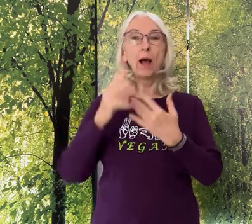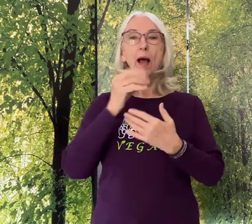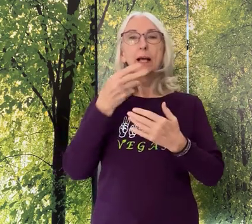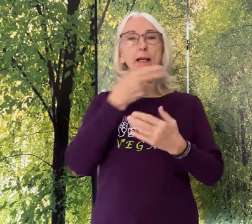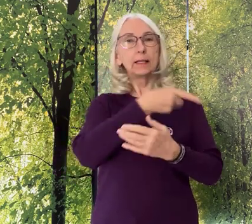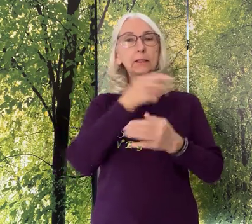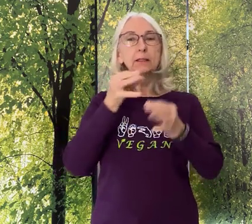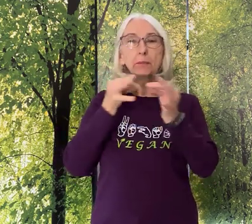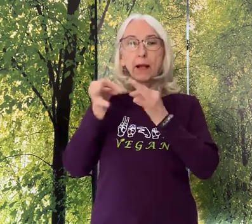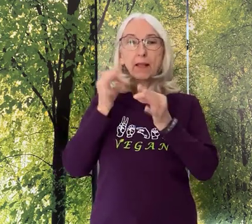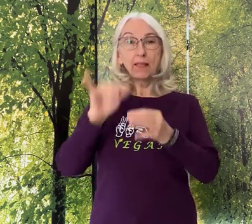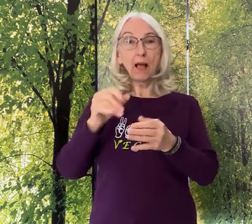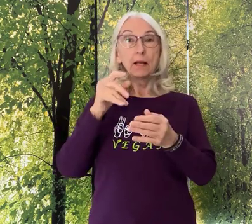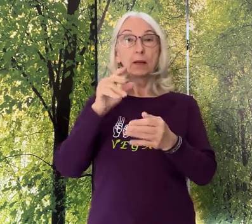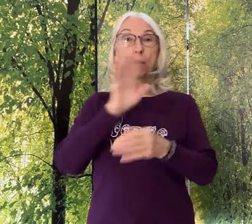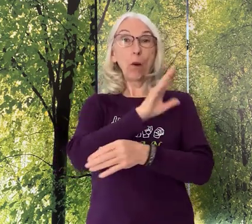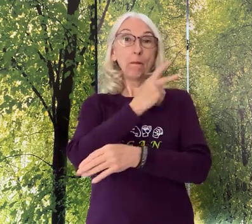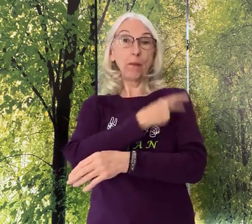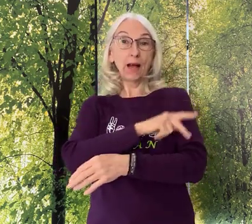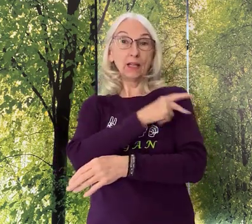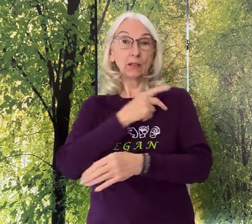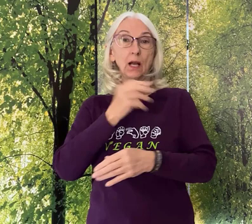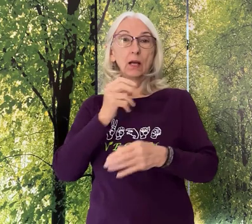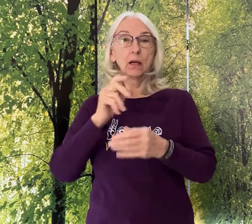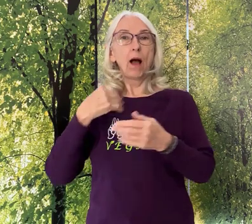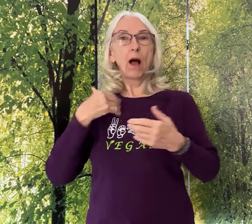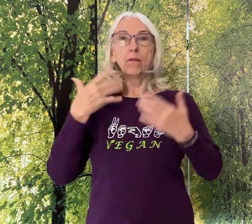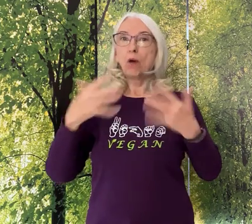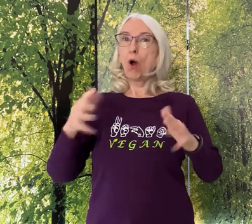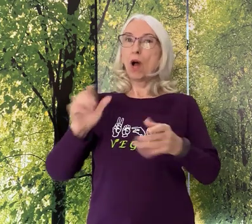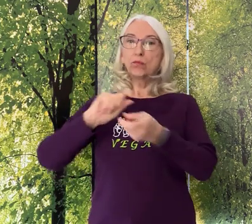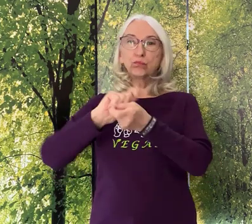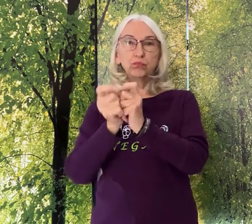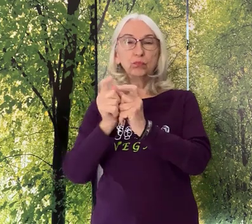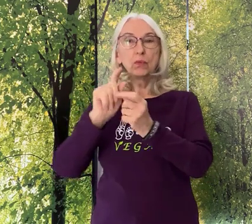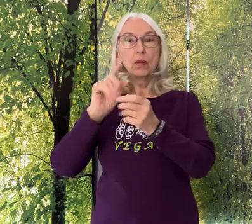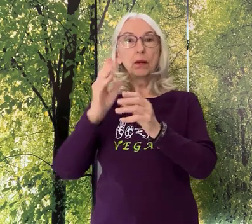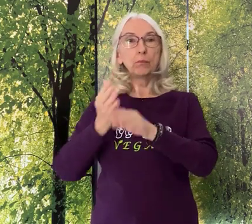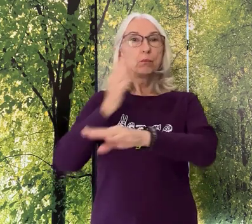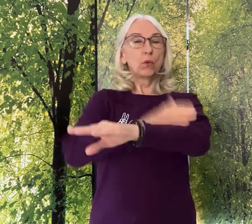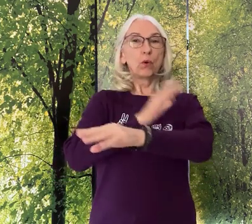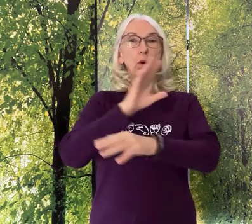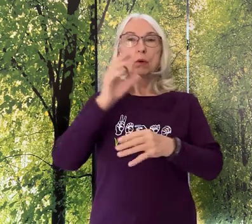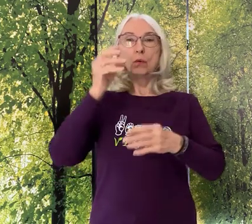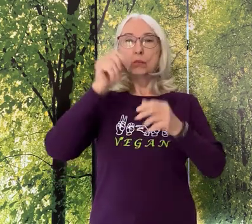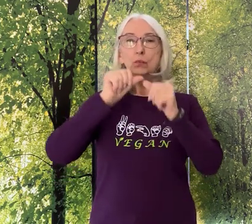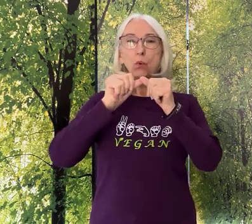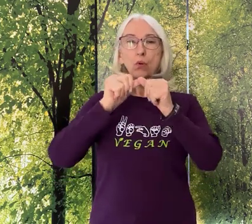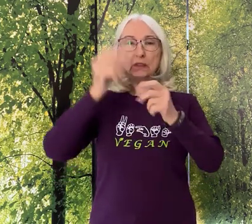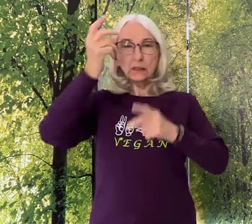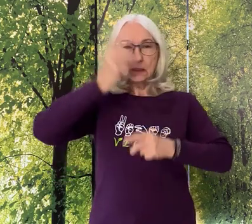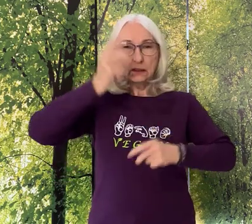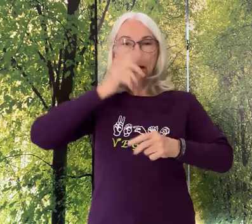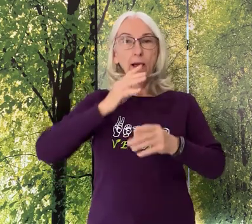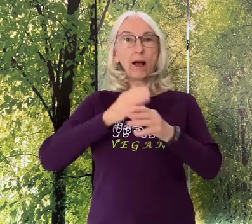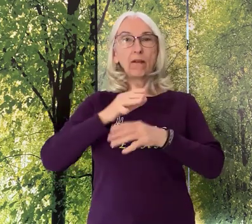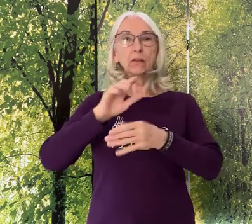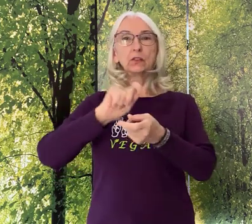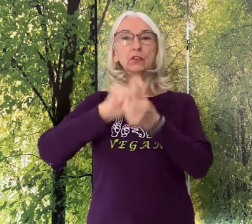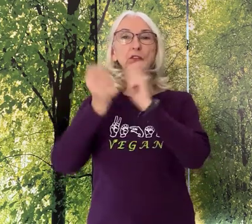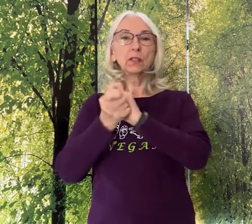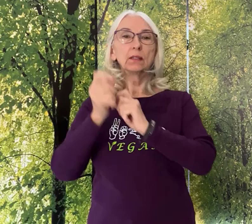and he explained that his patients had reversed their chronic diseases after switching